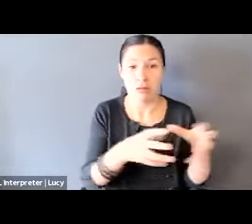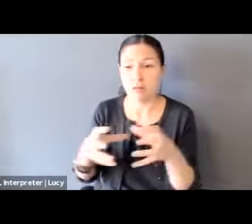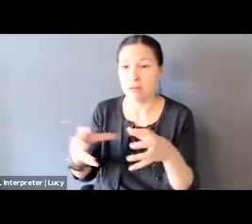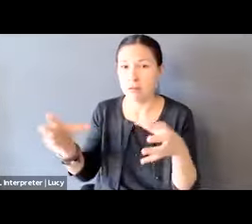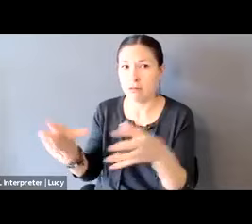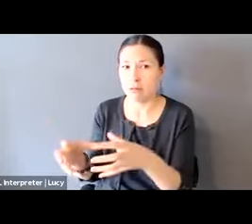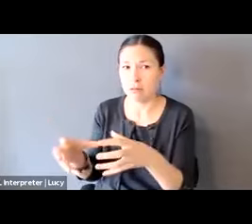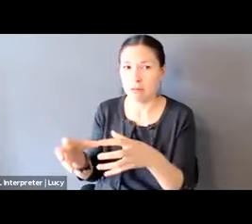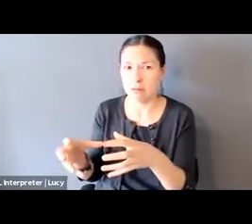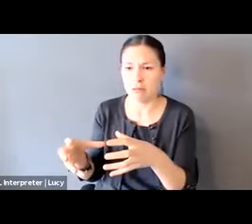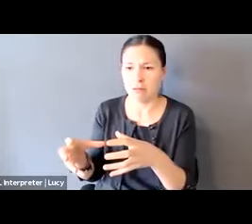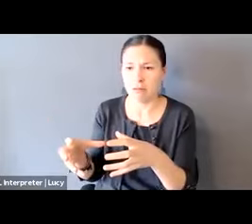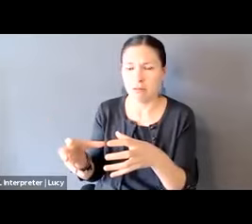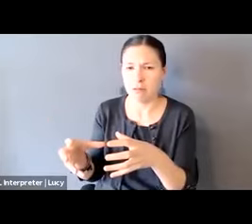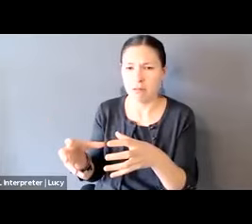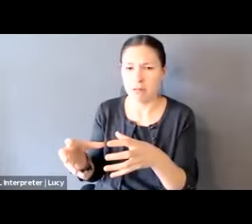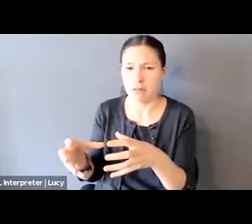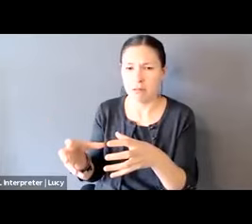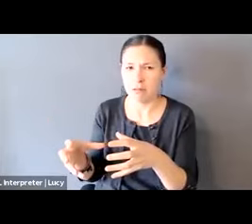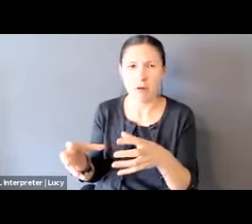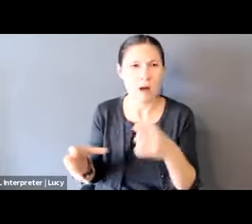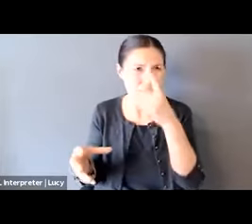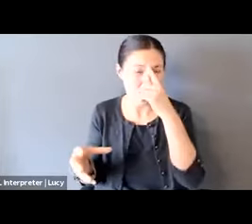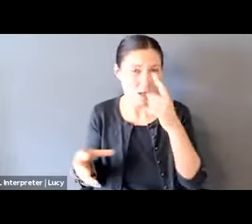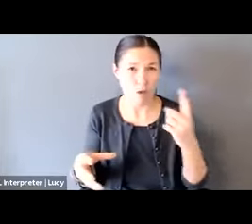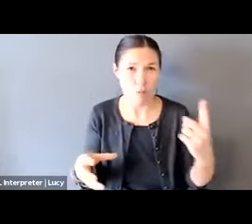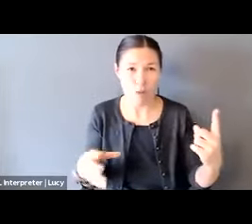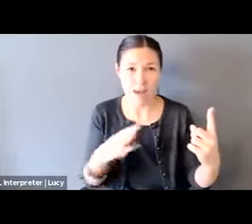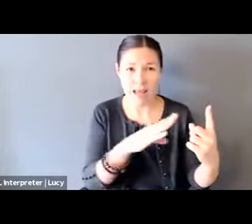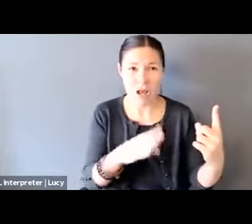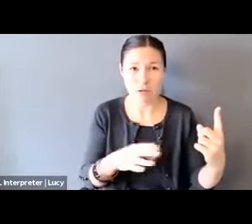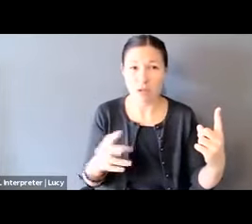2 other households. Someone correct me if I'm wrong if you know.